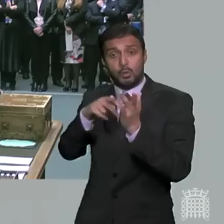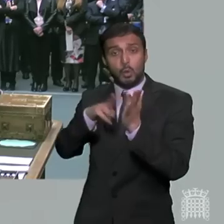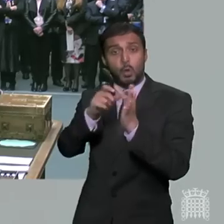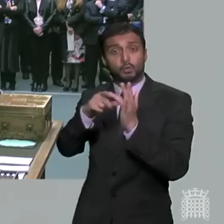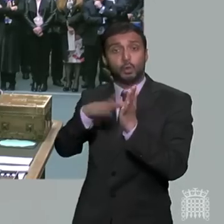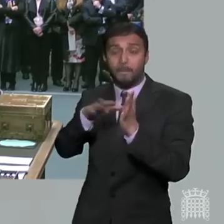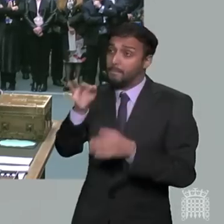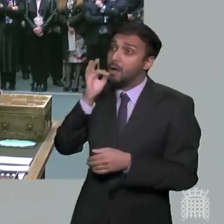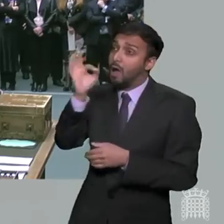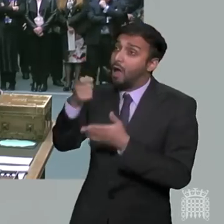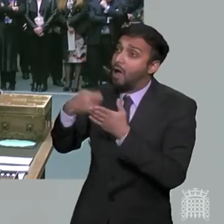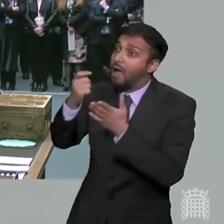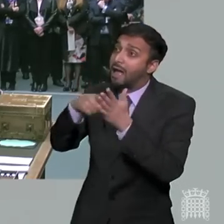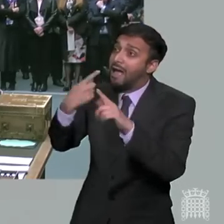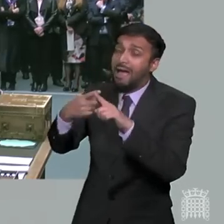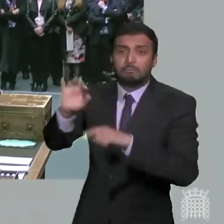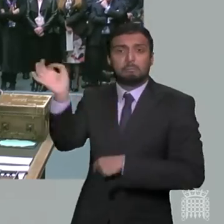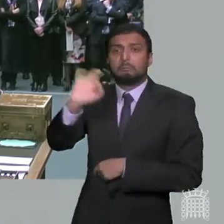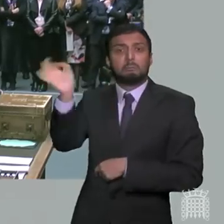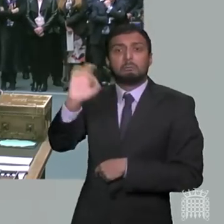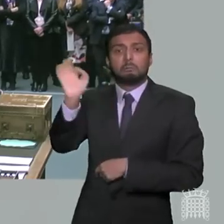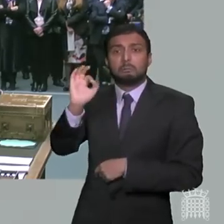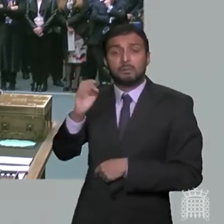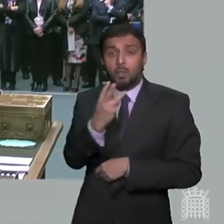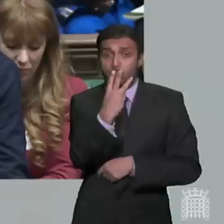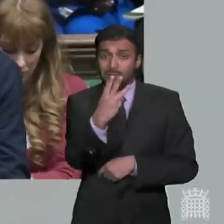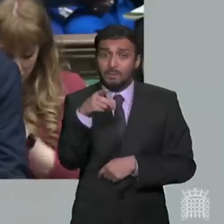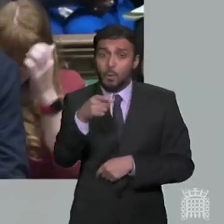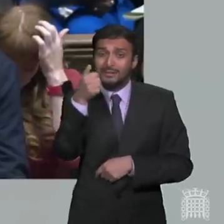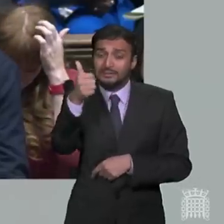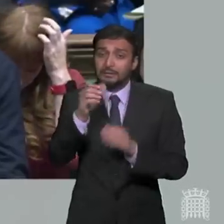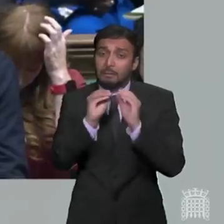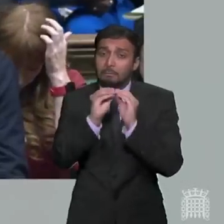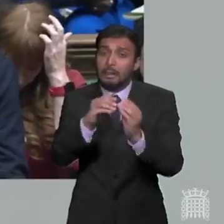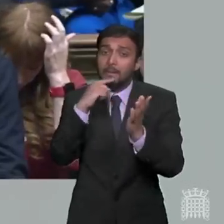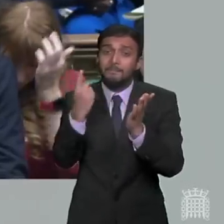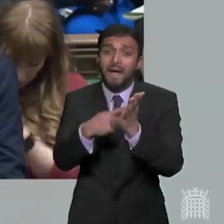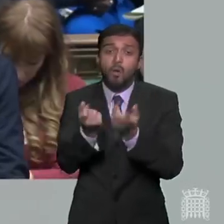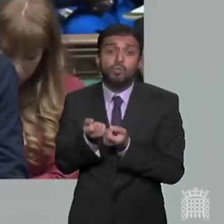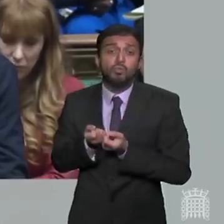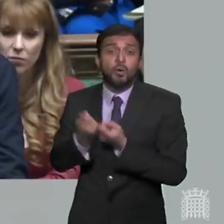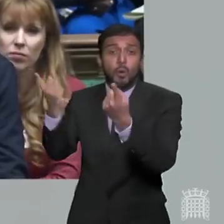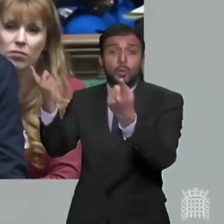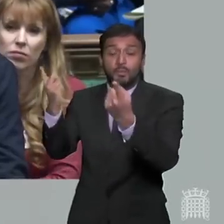Every year that is £3.6 billion thrown away because he will not make them pay their taxes